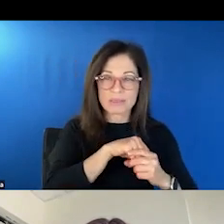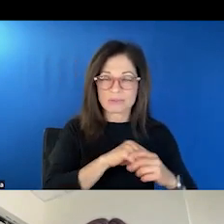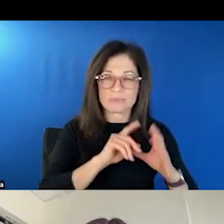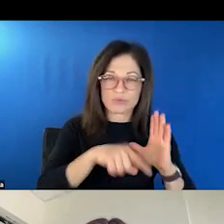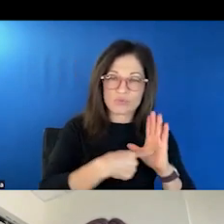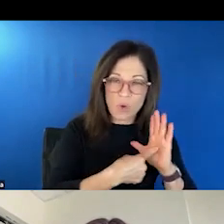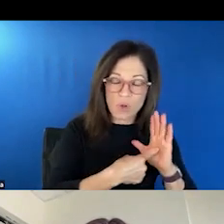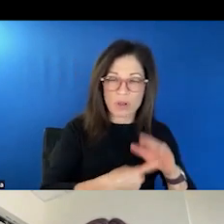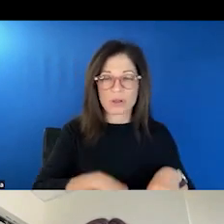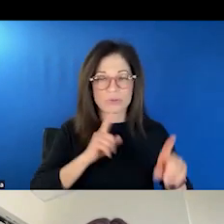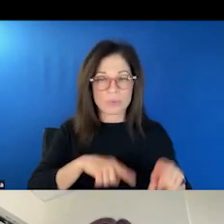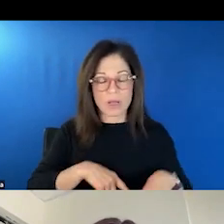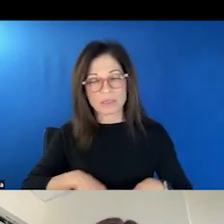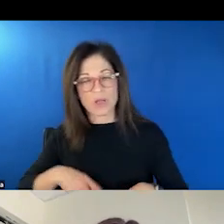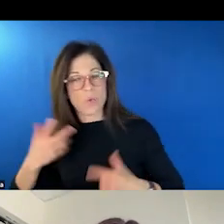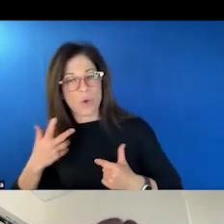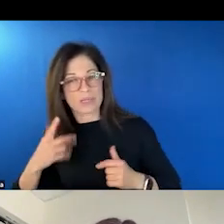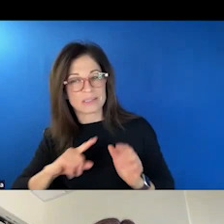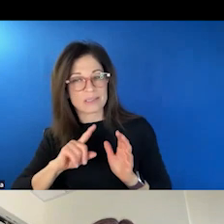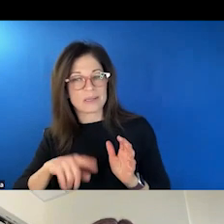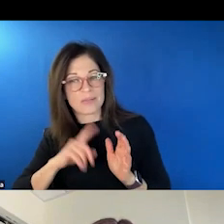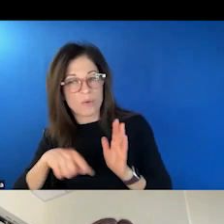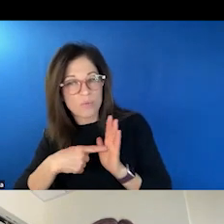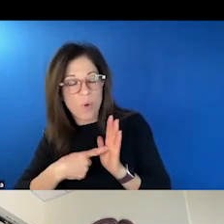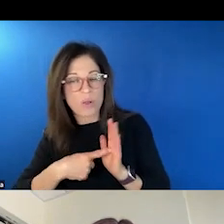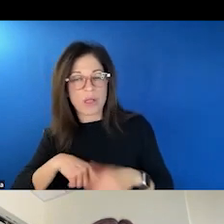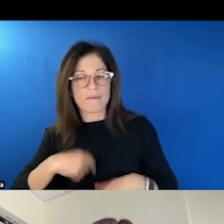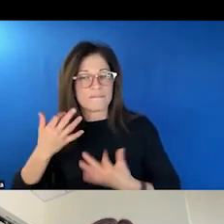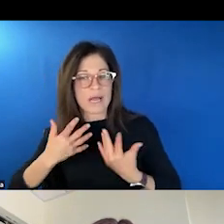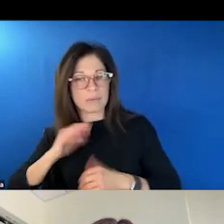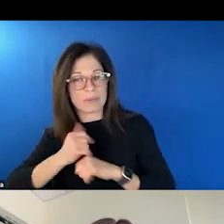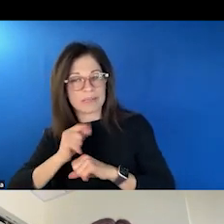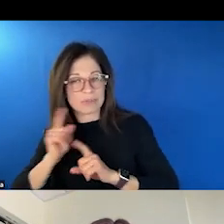FIRE-BASED CO-RESPONSE AND ARE THE BEHAVIORAL AND HEALTHCARE